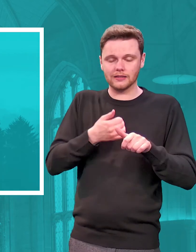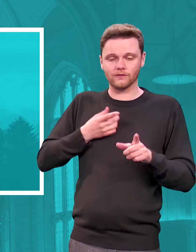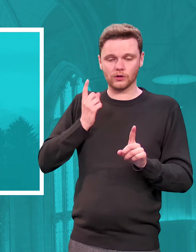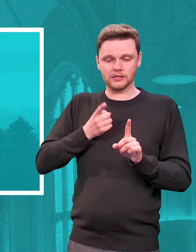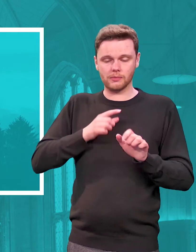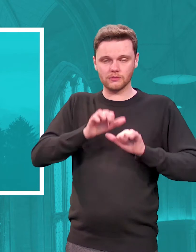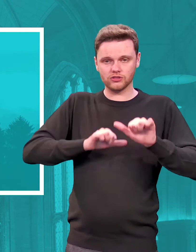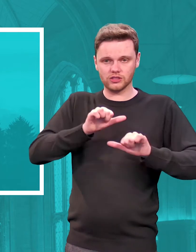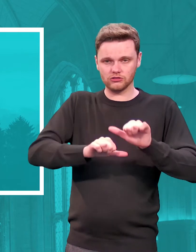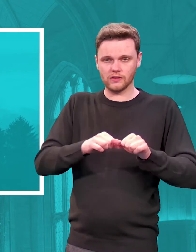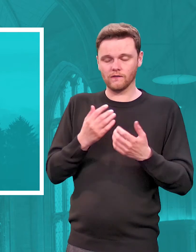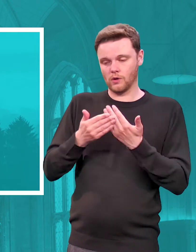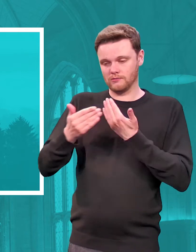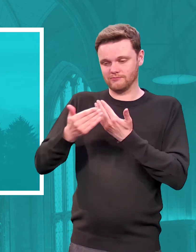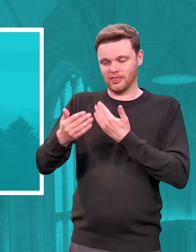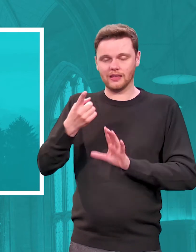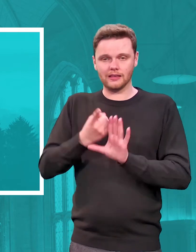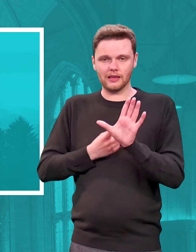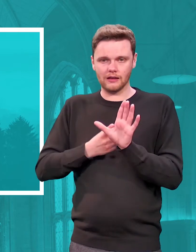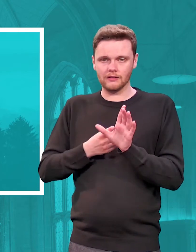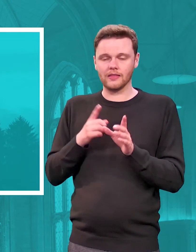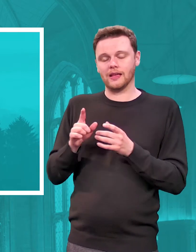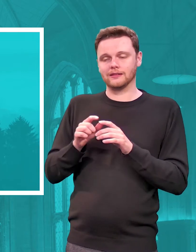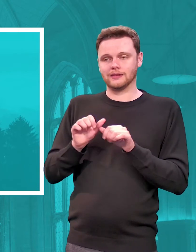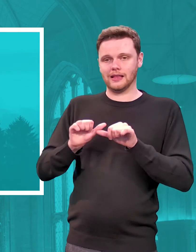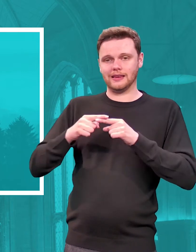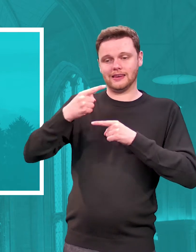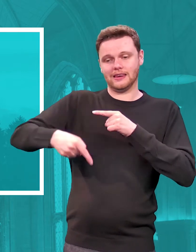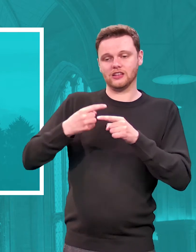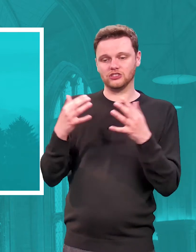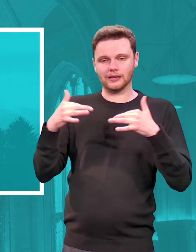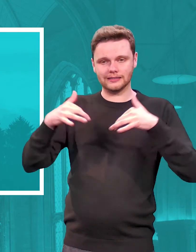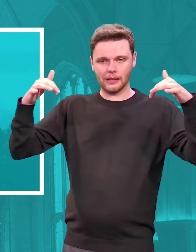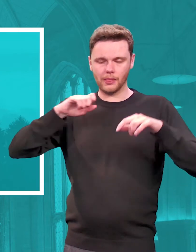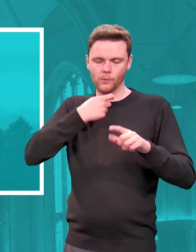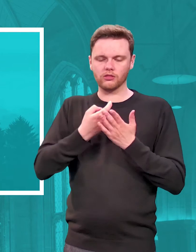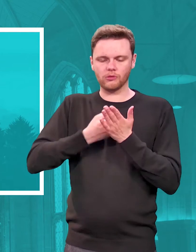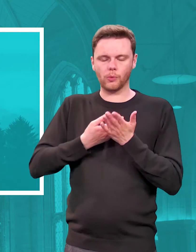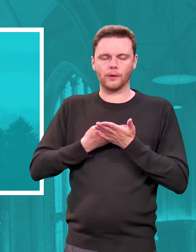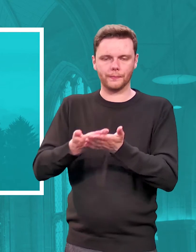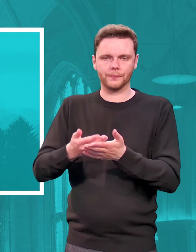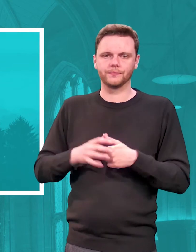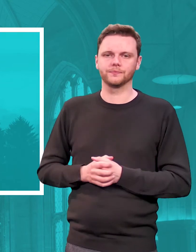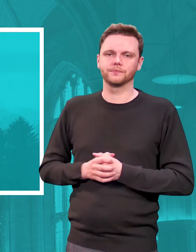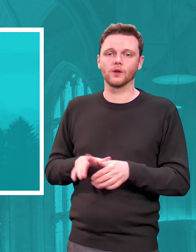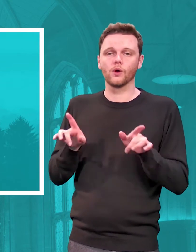in the coming year with a further report to next year’s Assembly. We explored the possibility of using